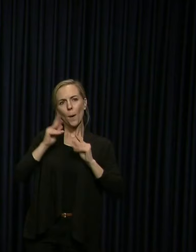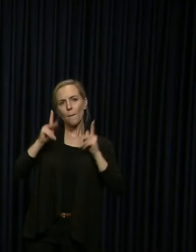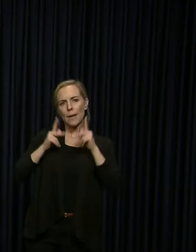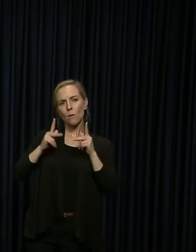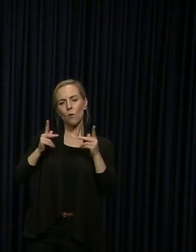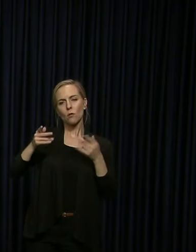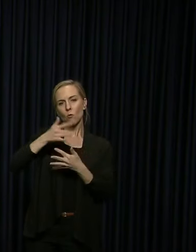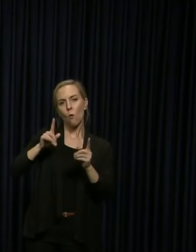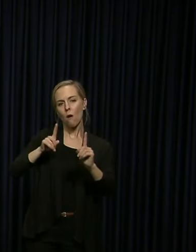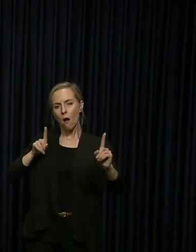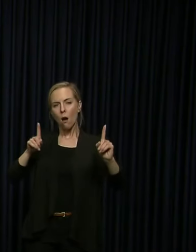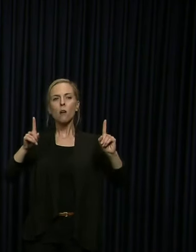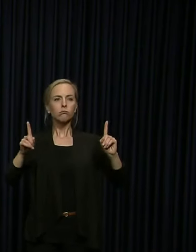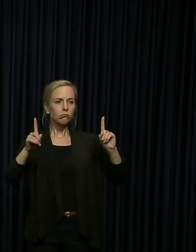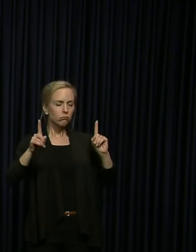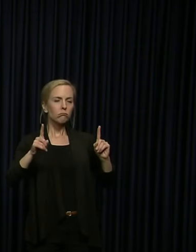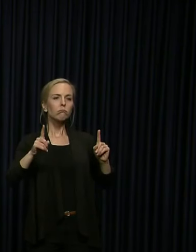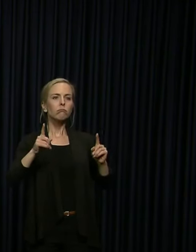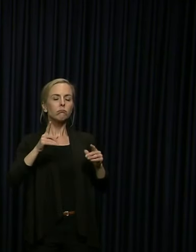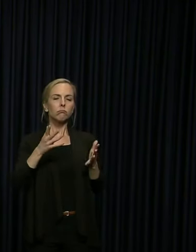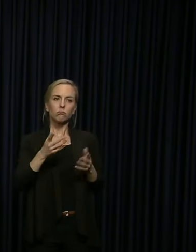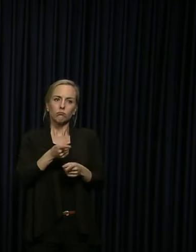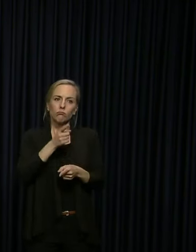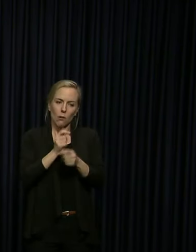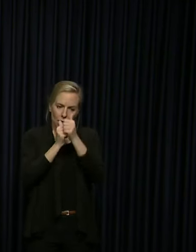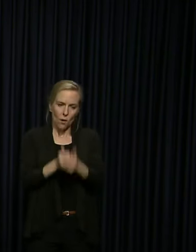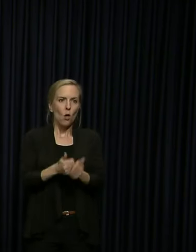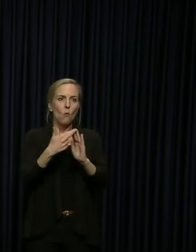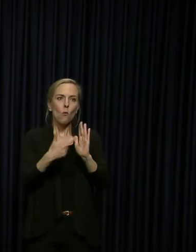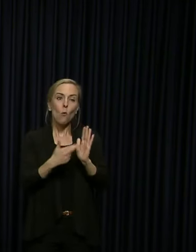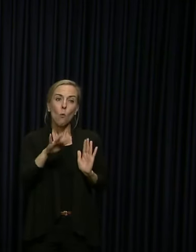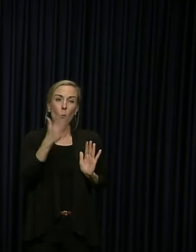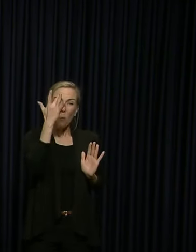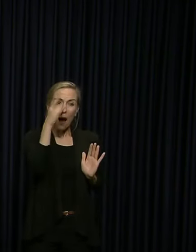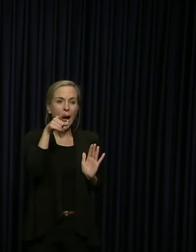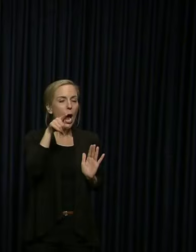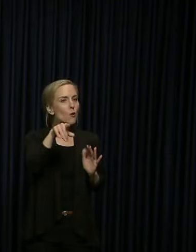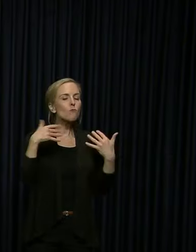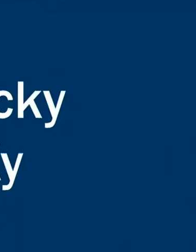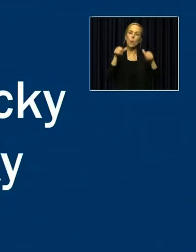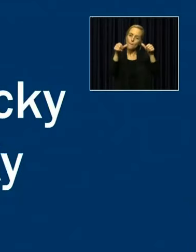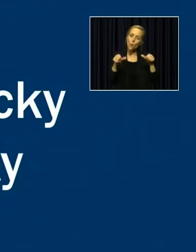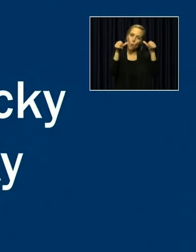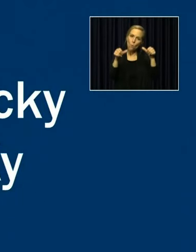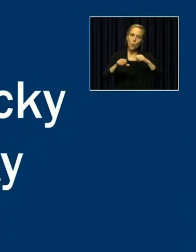OF ANXIETY. BUT IT'S ALSO A TIME WHERE IF WE